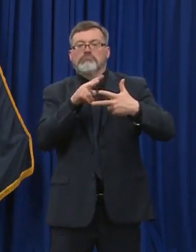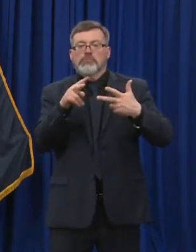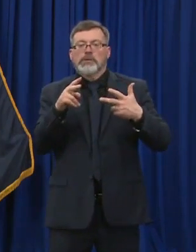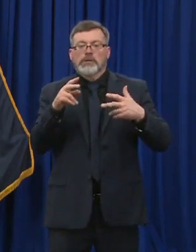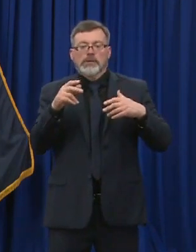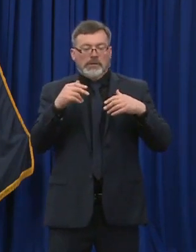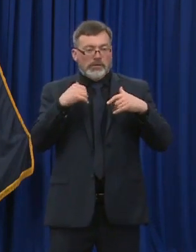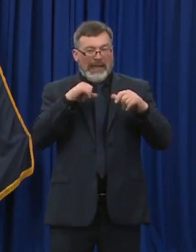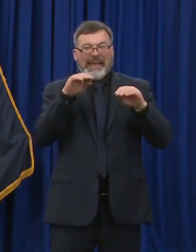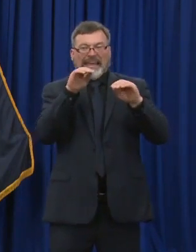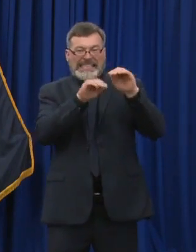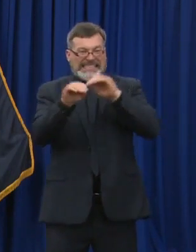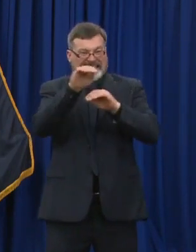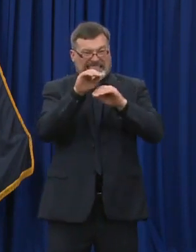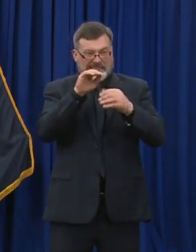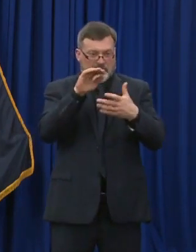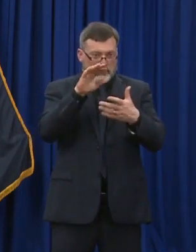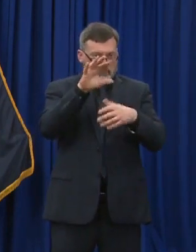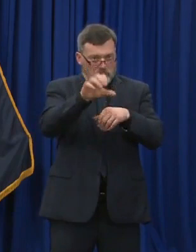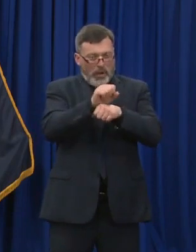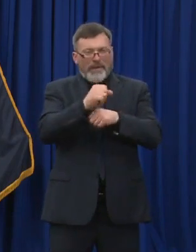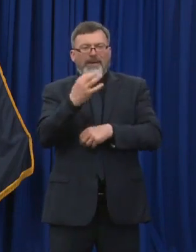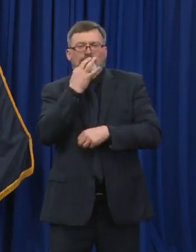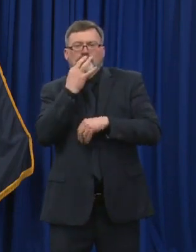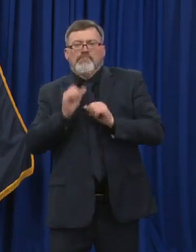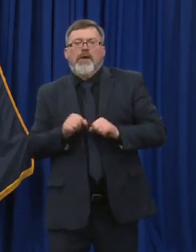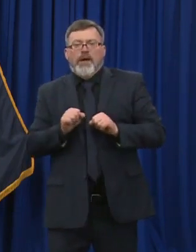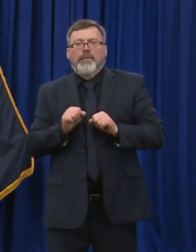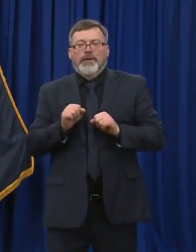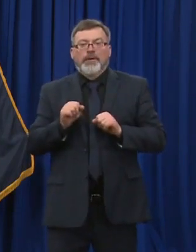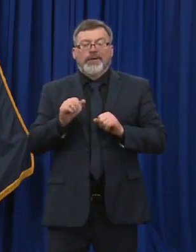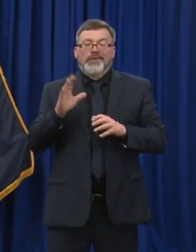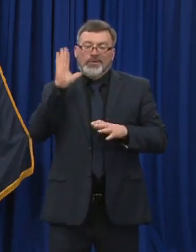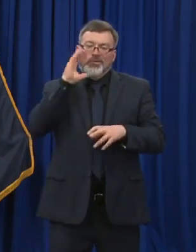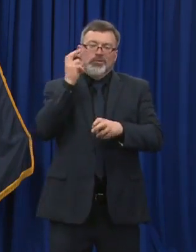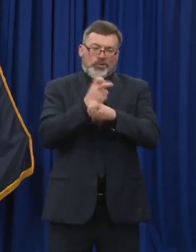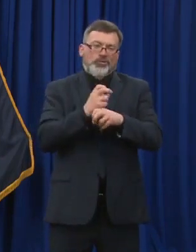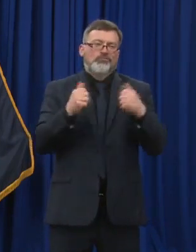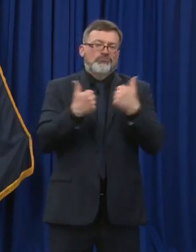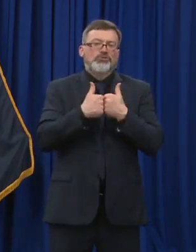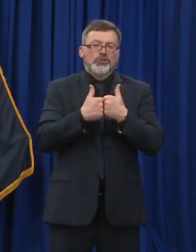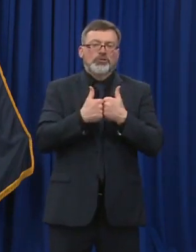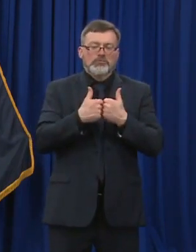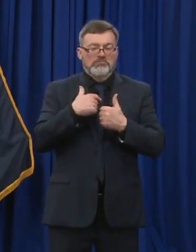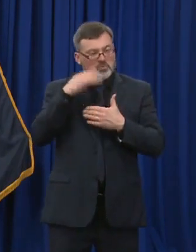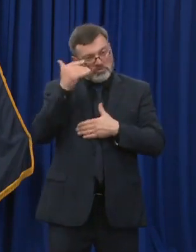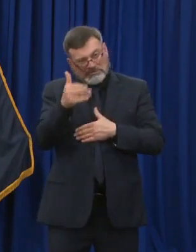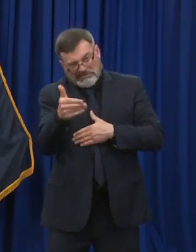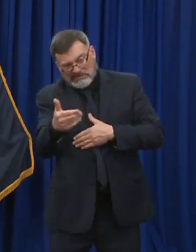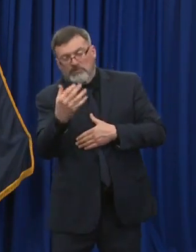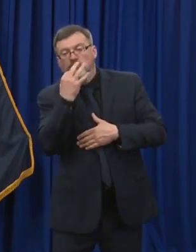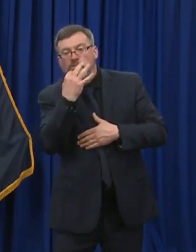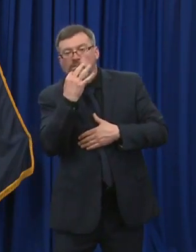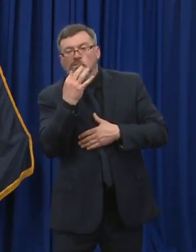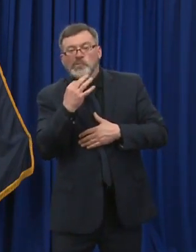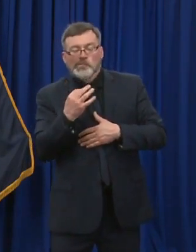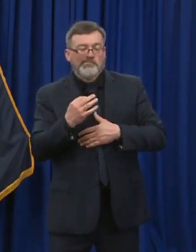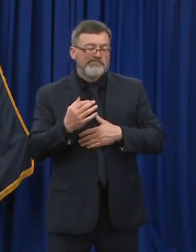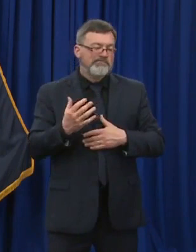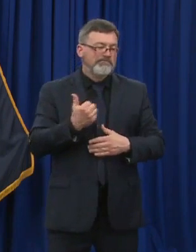WE ARE WORKING HARD WITH PHARMACIES TO GET THEM RESCHEDULED. THEY MIGHT NOT GET EVERYBODY RESCHEDULED. THERE ARE A LOT OF FOLKS.